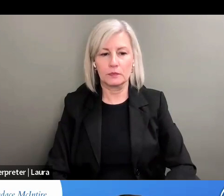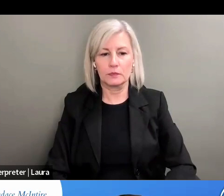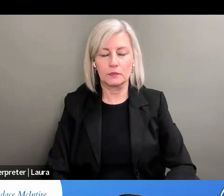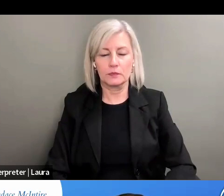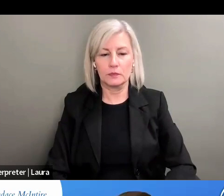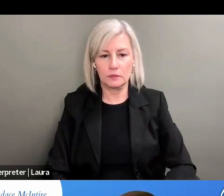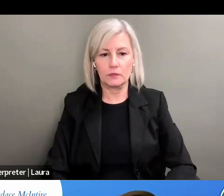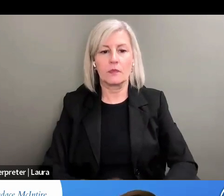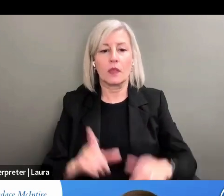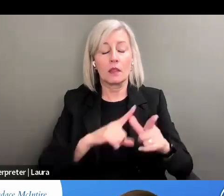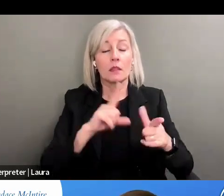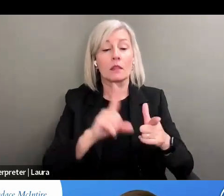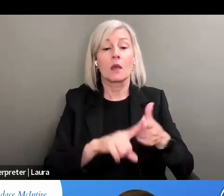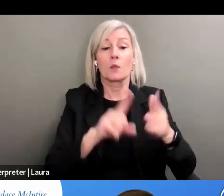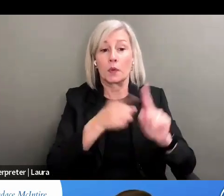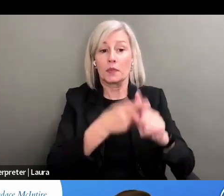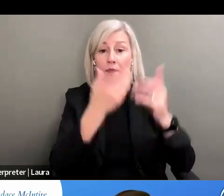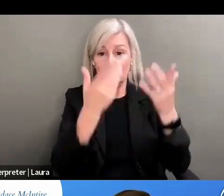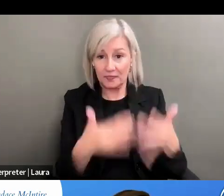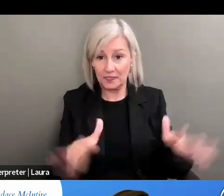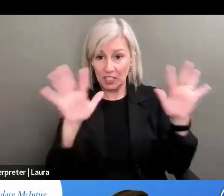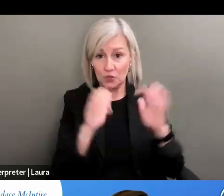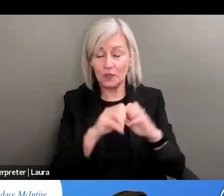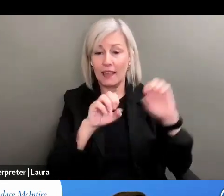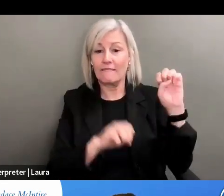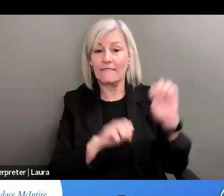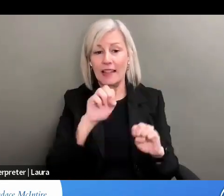And then once you are done with your evaluation, you can also get a